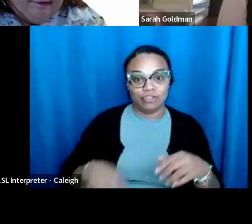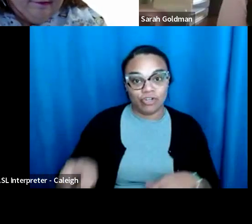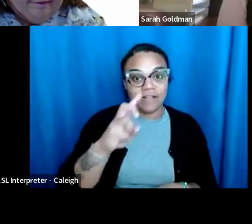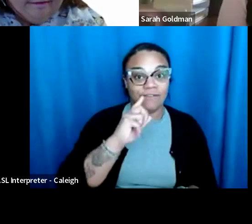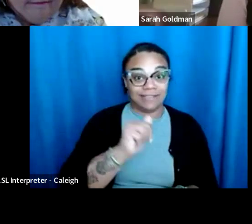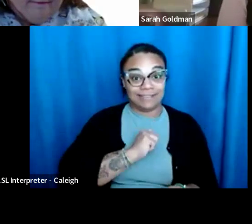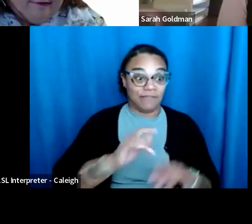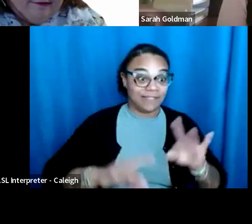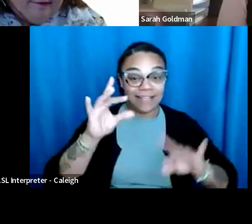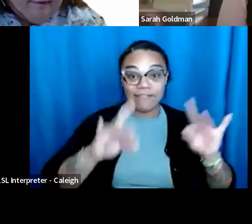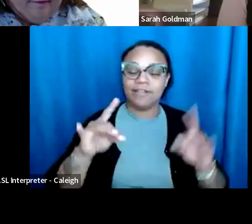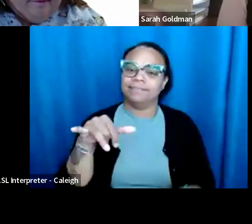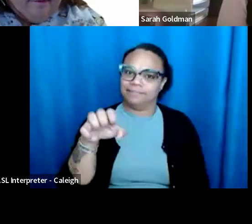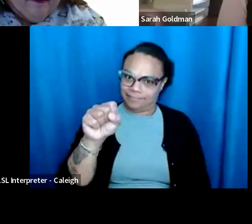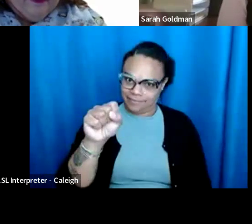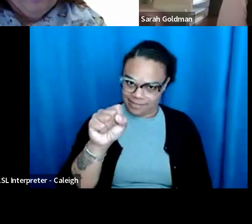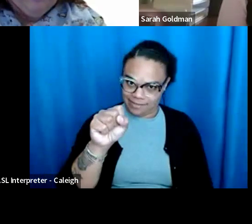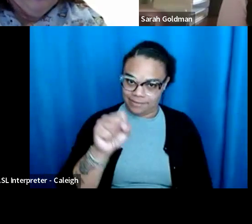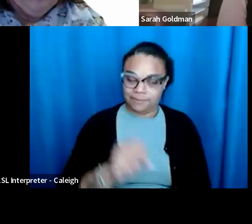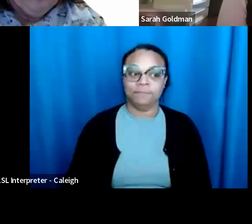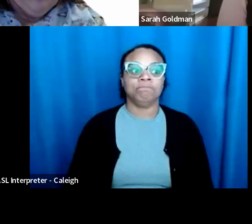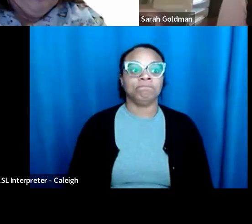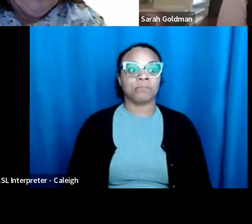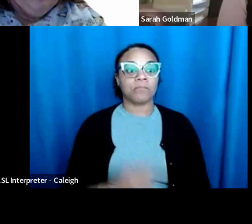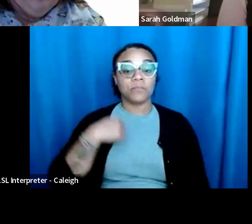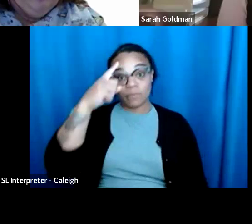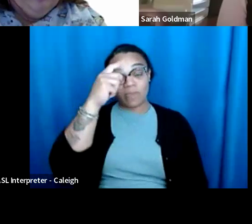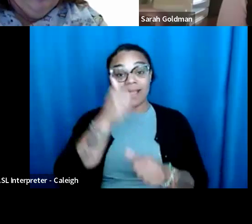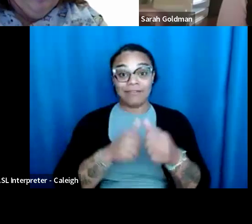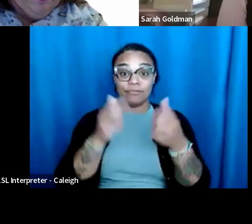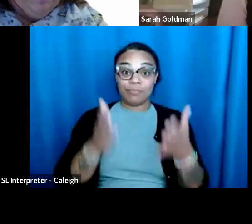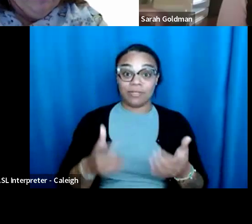I think every person that I've interacted with in my life